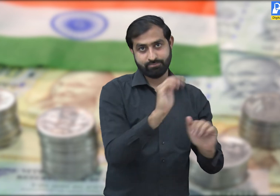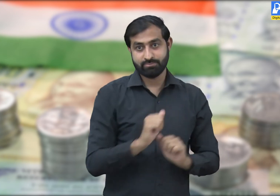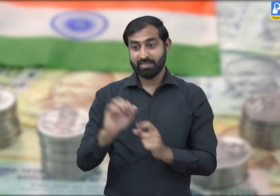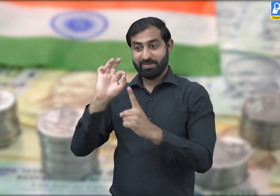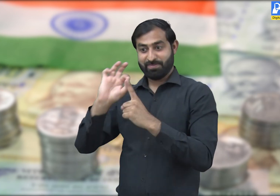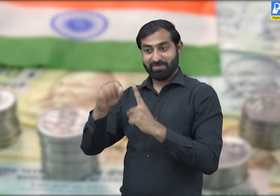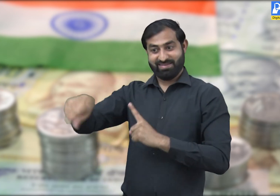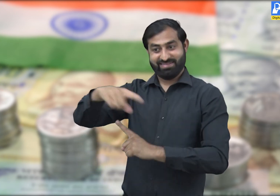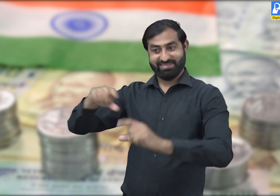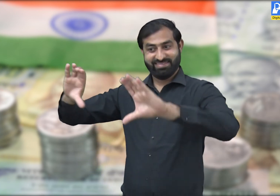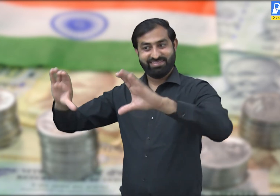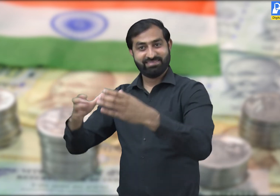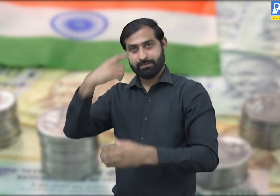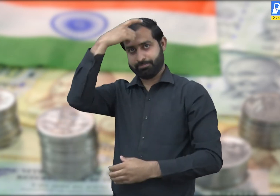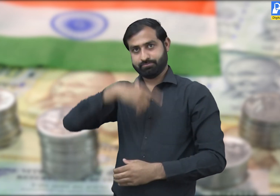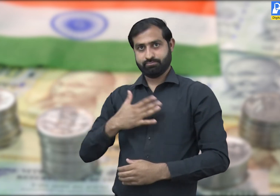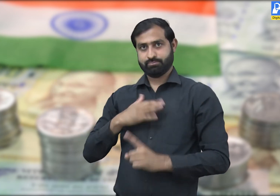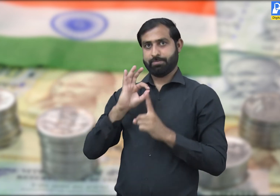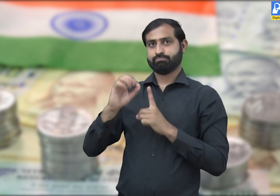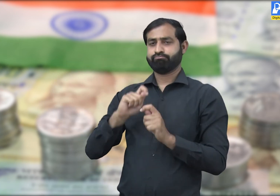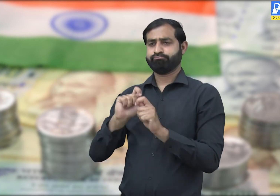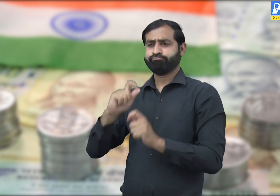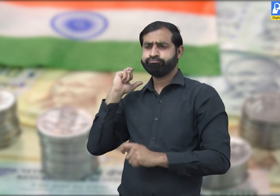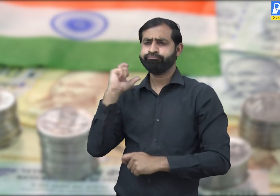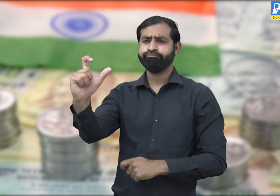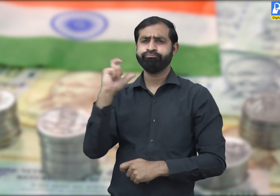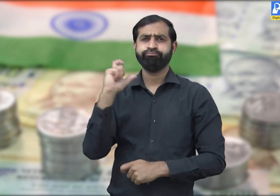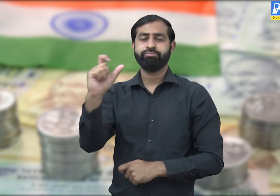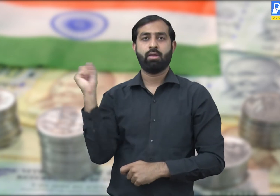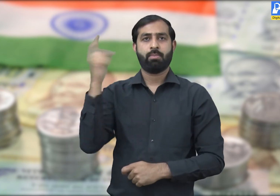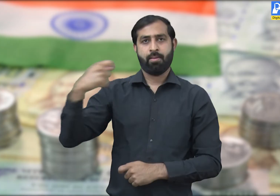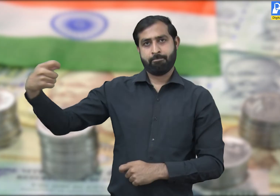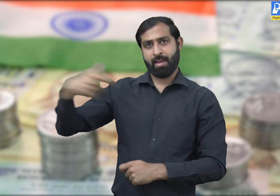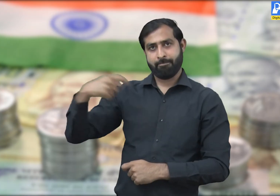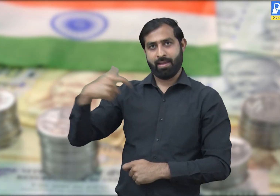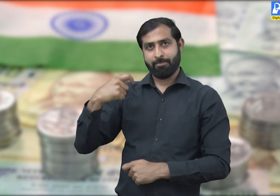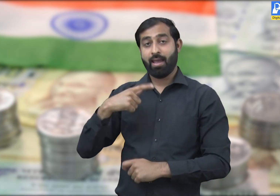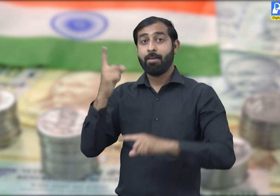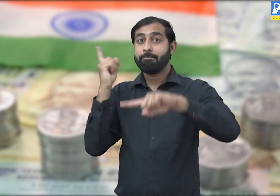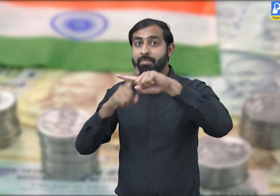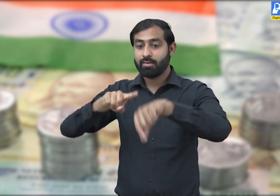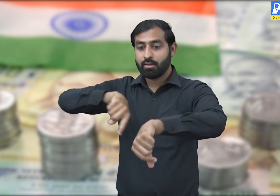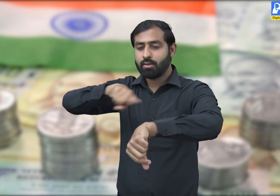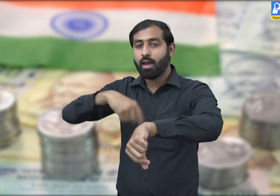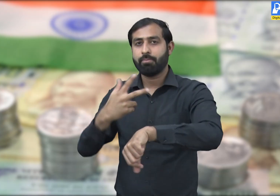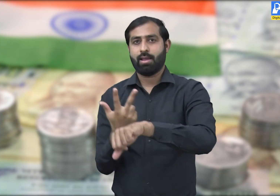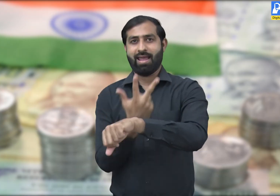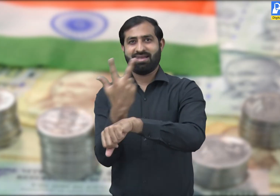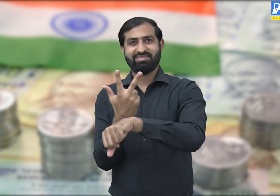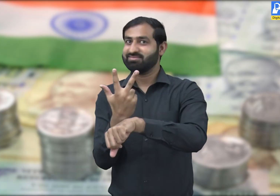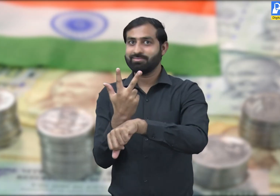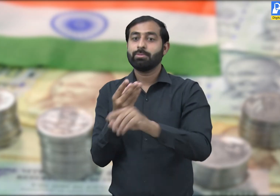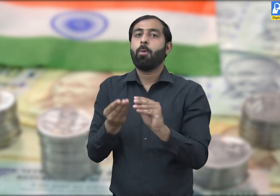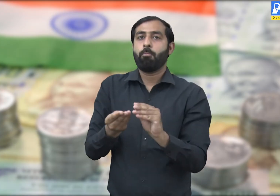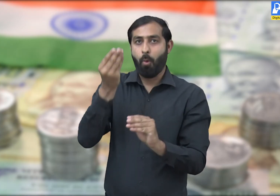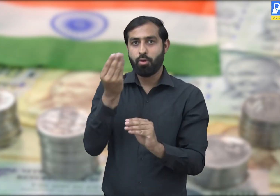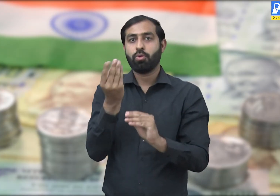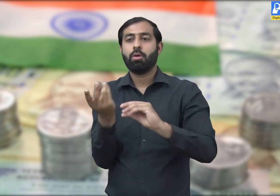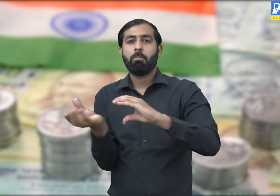and a list of other benefits. People who work in private sector do not have fixed working hours.